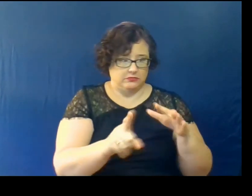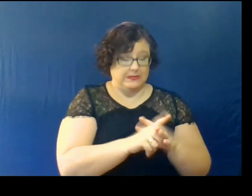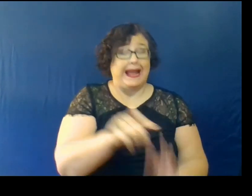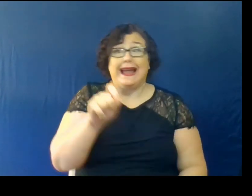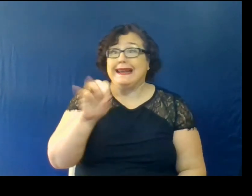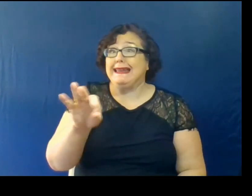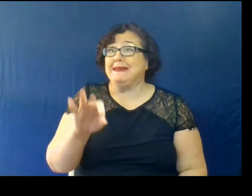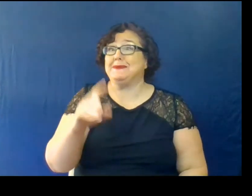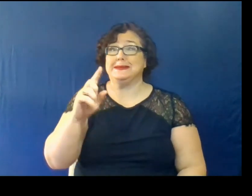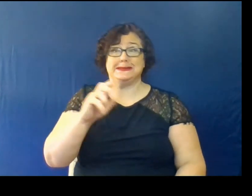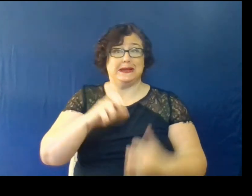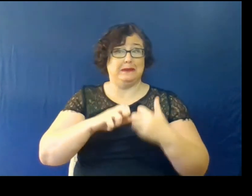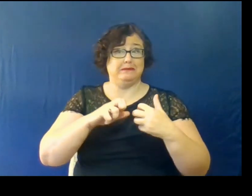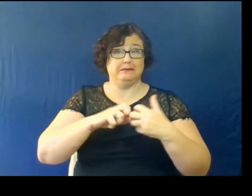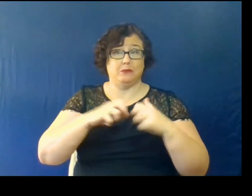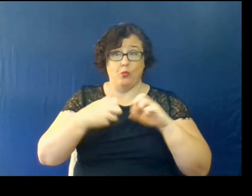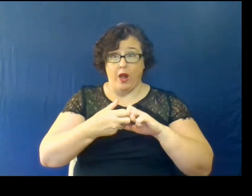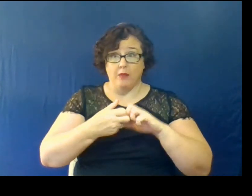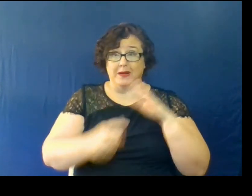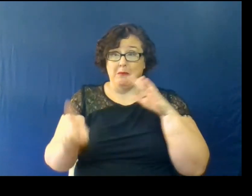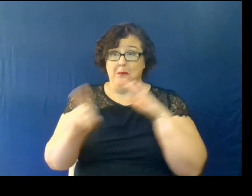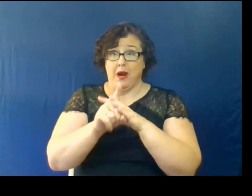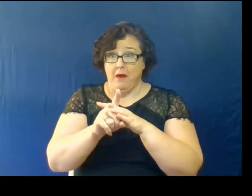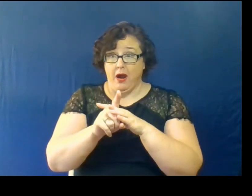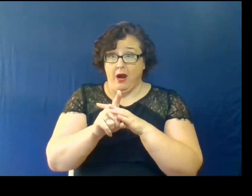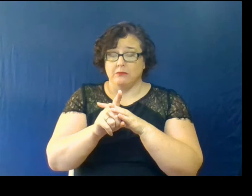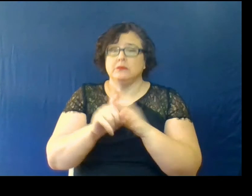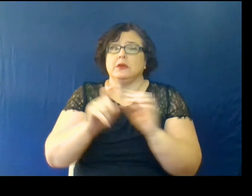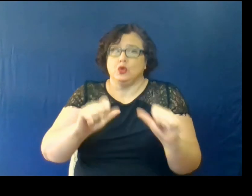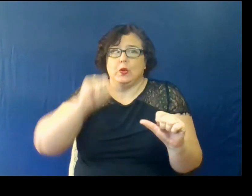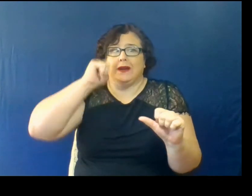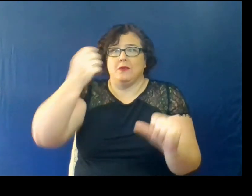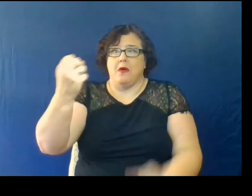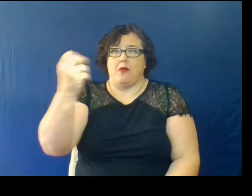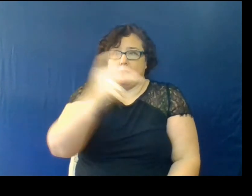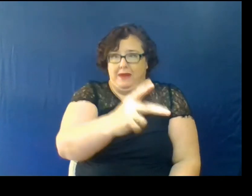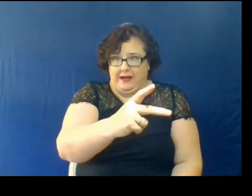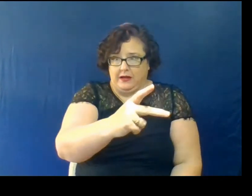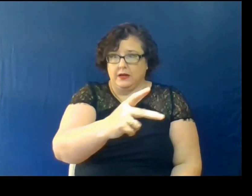problem, there's always tomorrow. If you wait until election day once seven o'clock comes